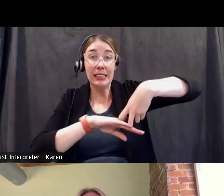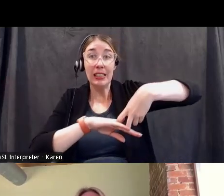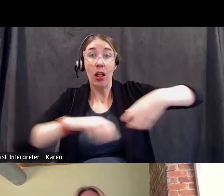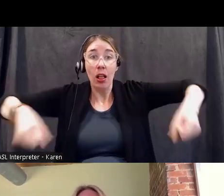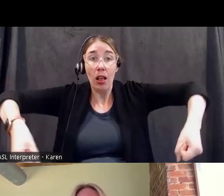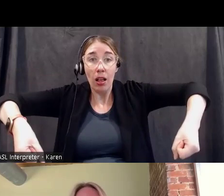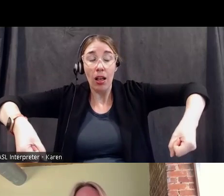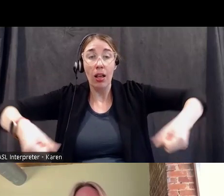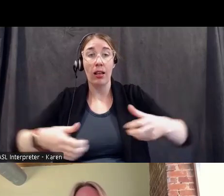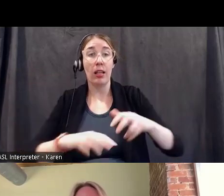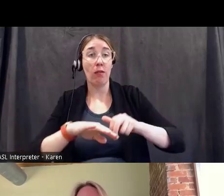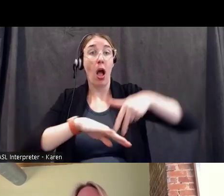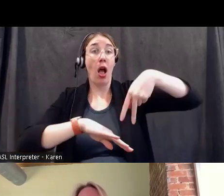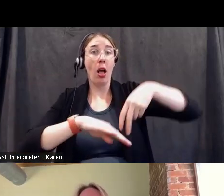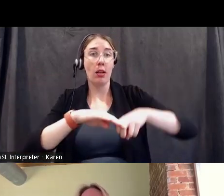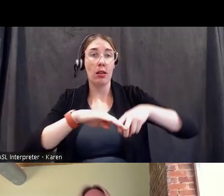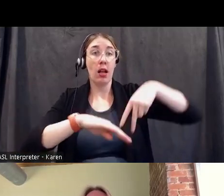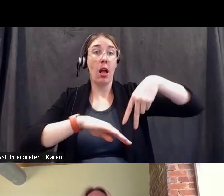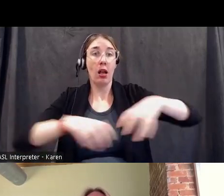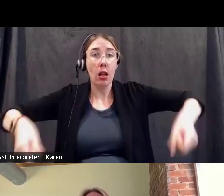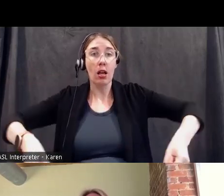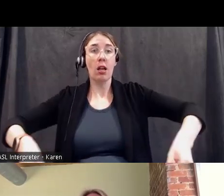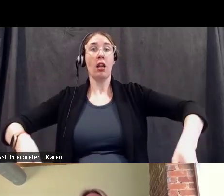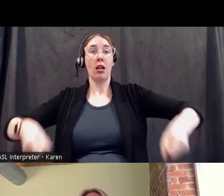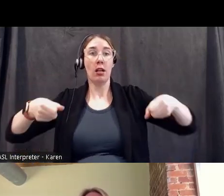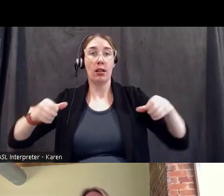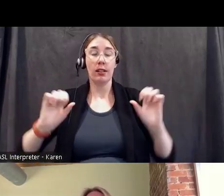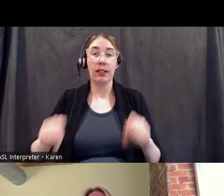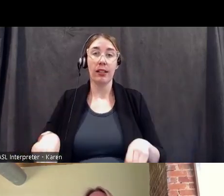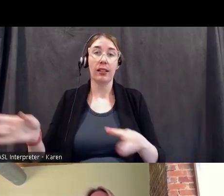you get up and down much easier. We have a raised planter box.